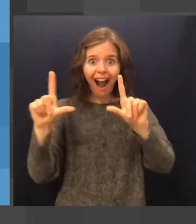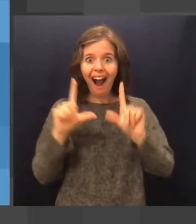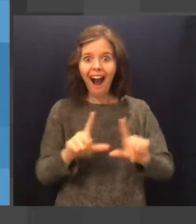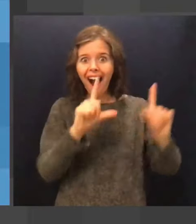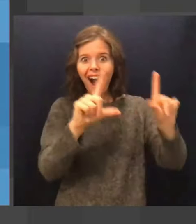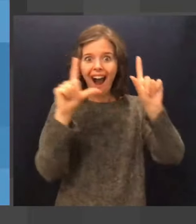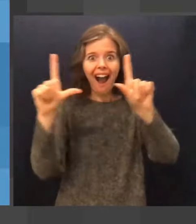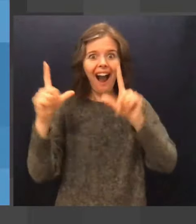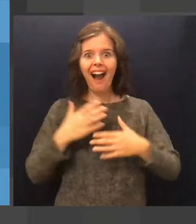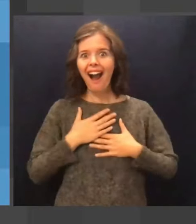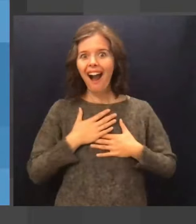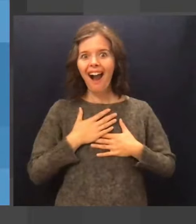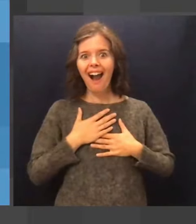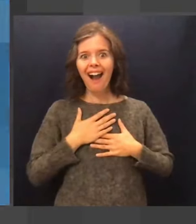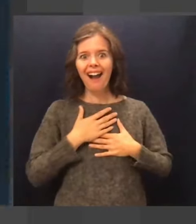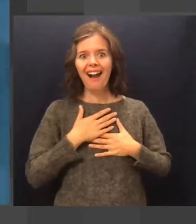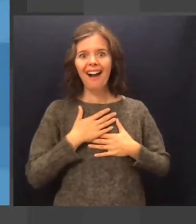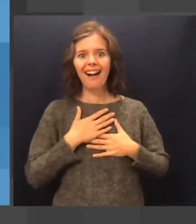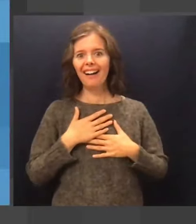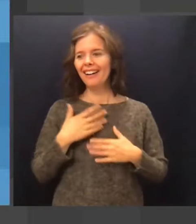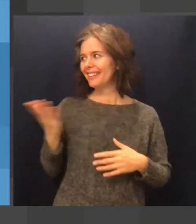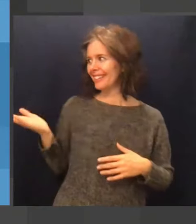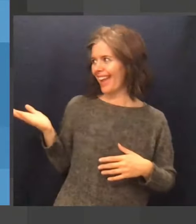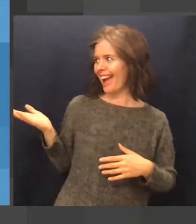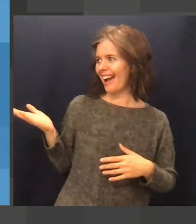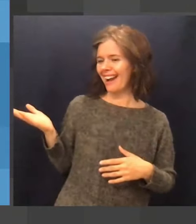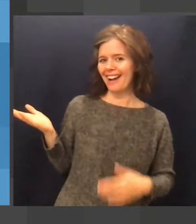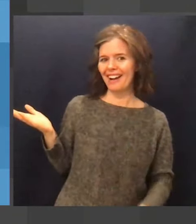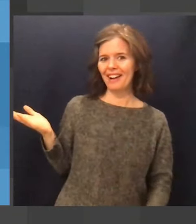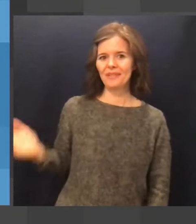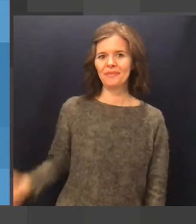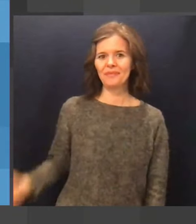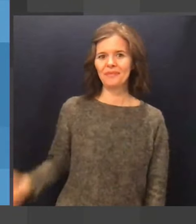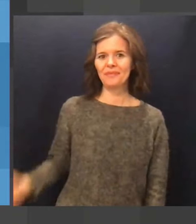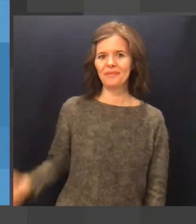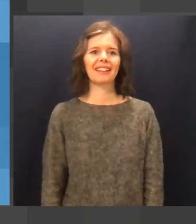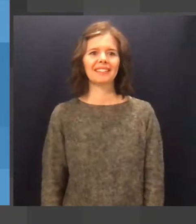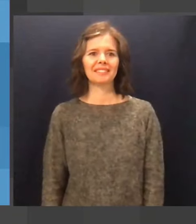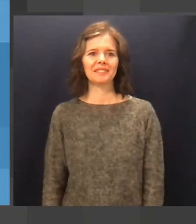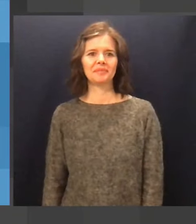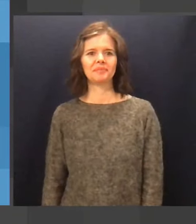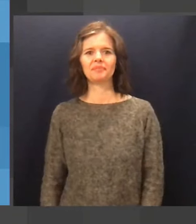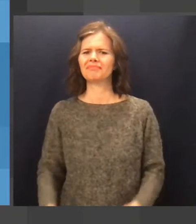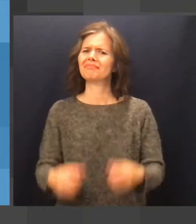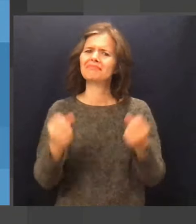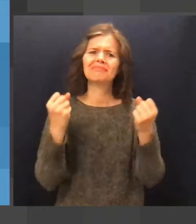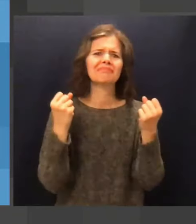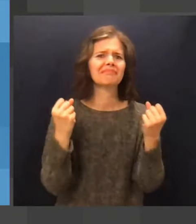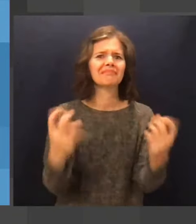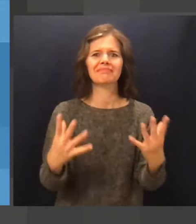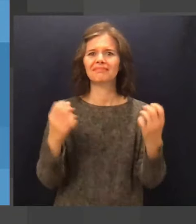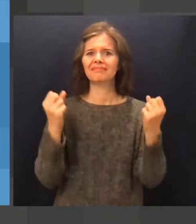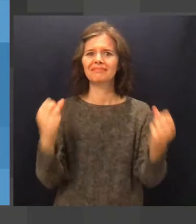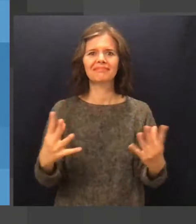WE HAVE MORE TWEETS. WIRELESS REDSTONE IS COOL.